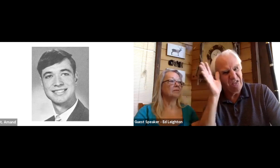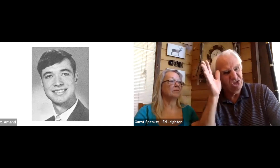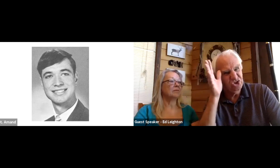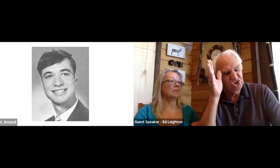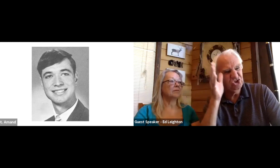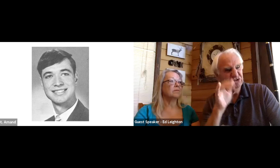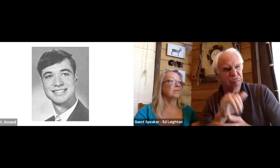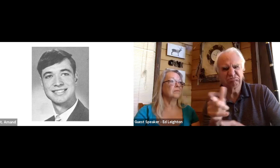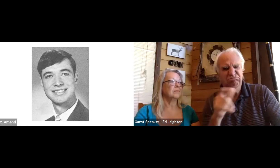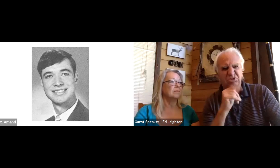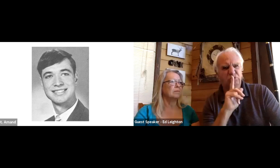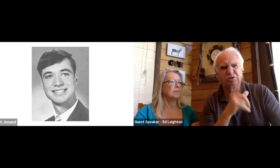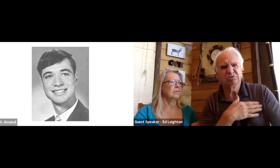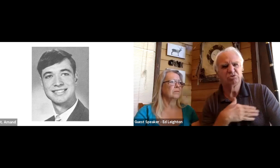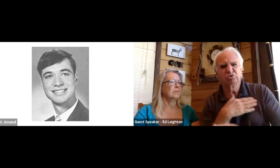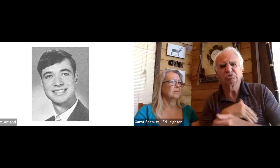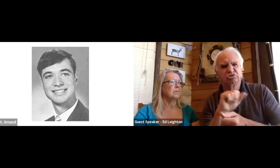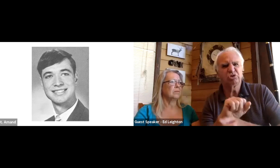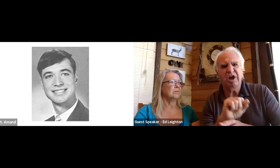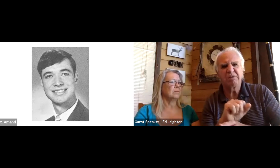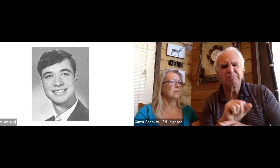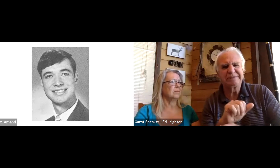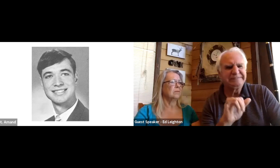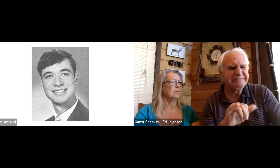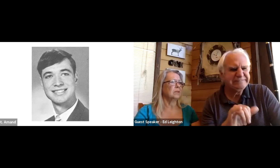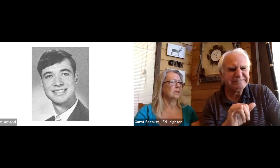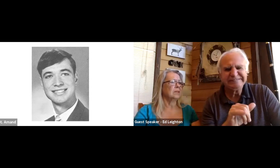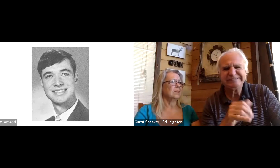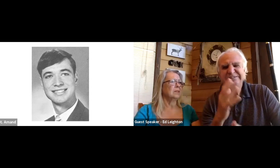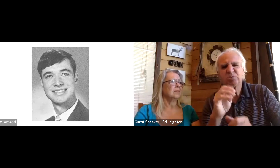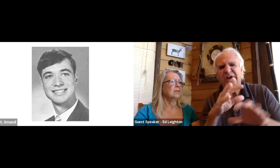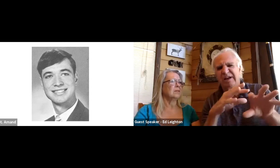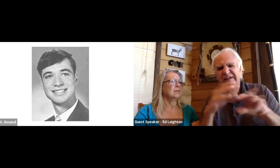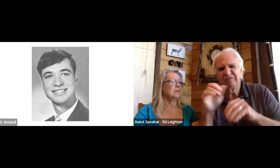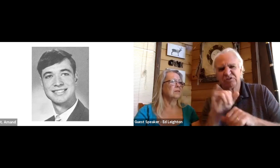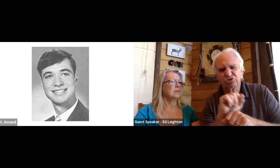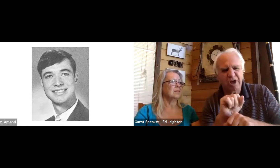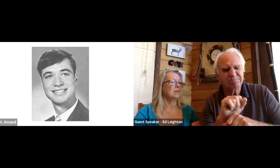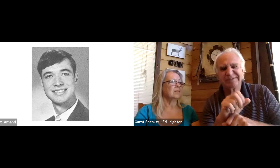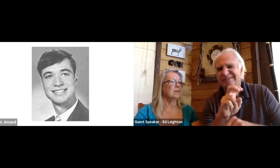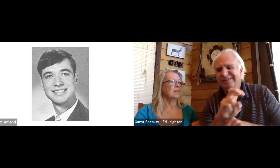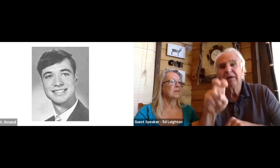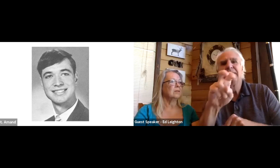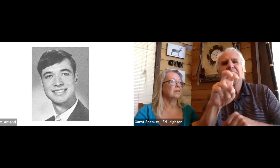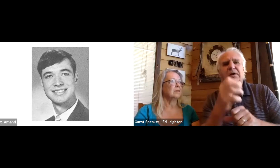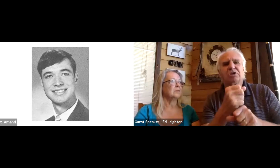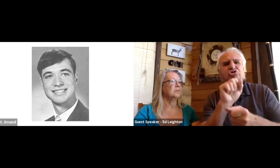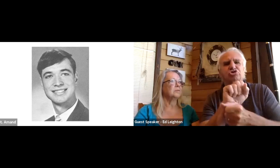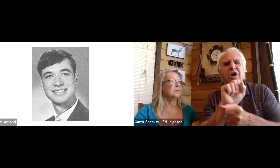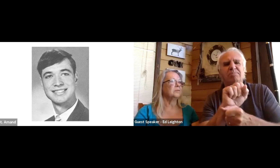and his boss told his father, "You know, I'm not really sure that Guy's enjoying his job. It doesn't seem like he does."